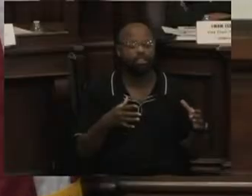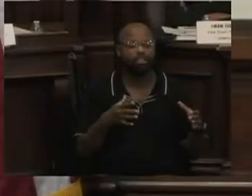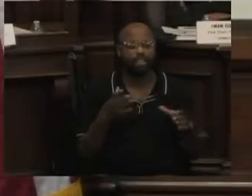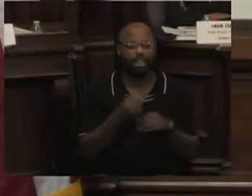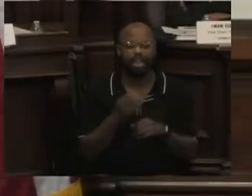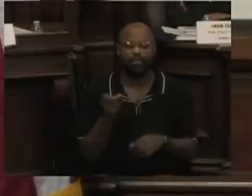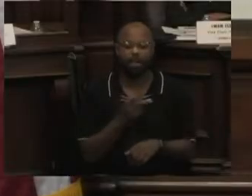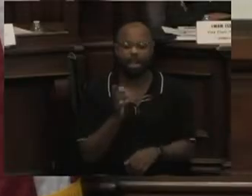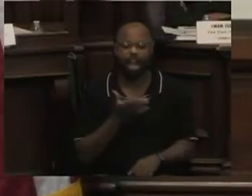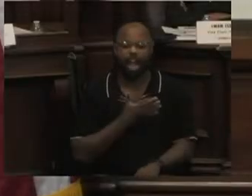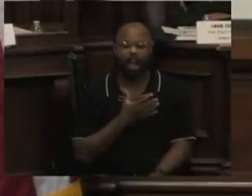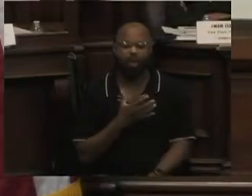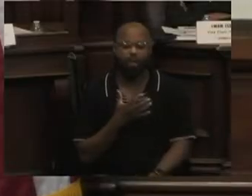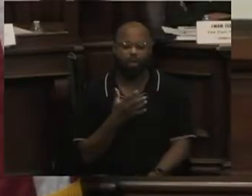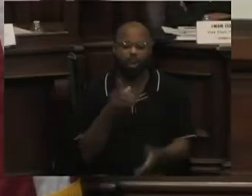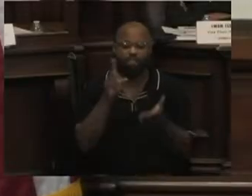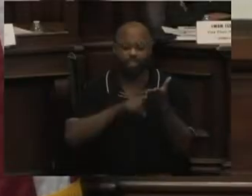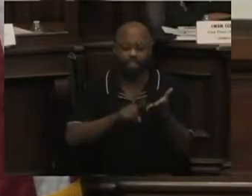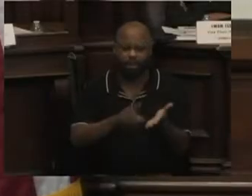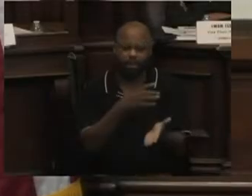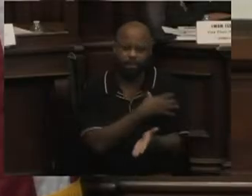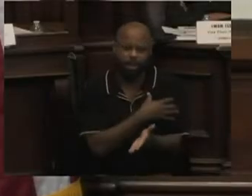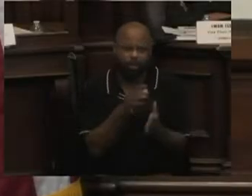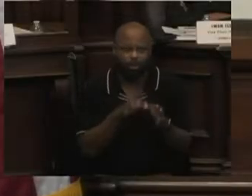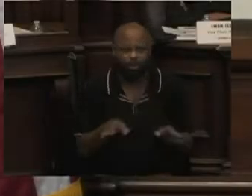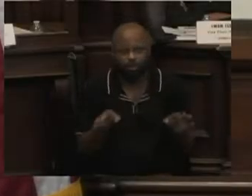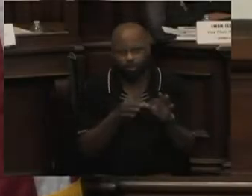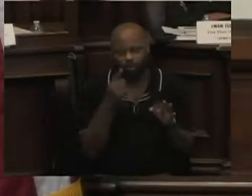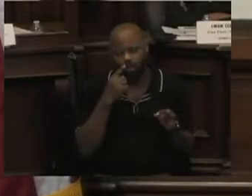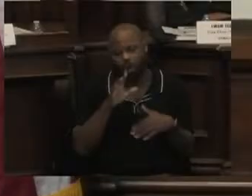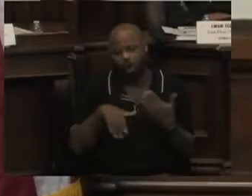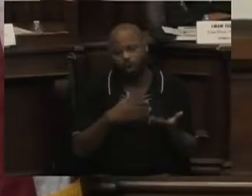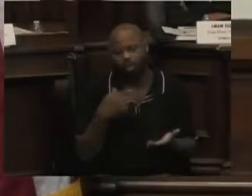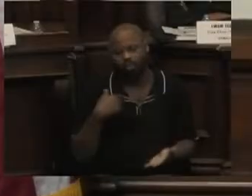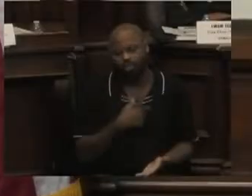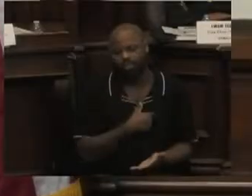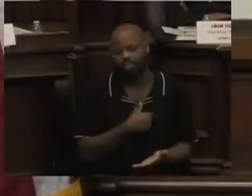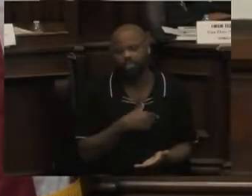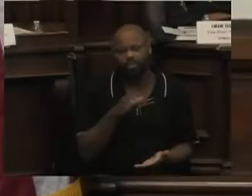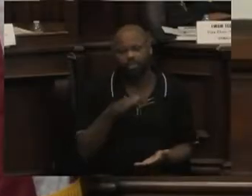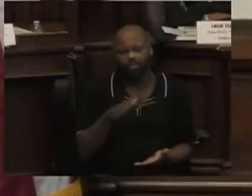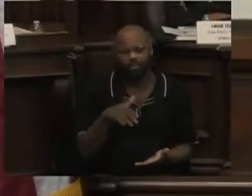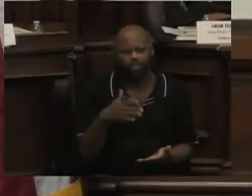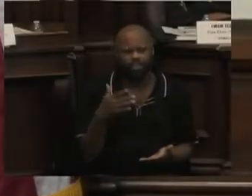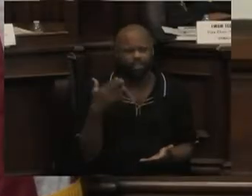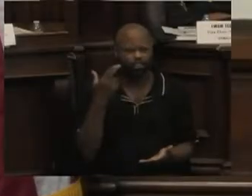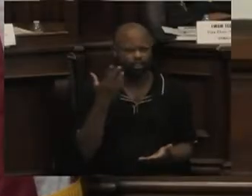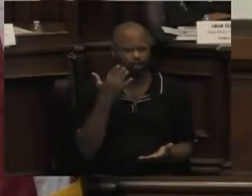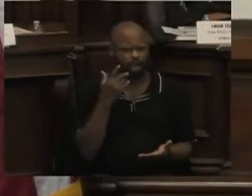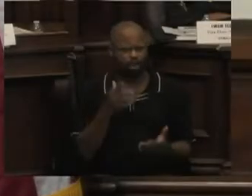up a committee because getting back our our investigative